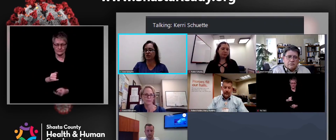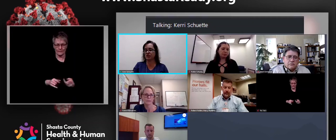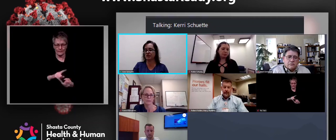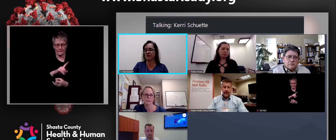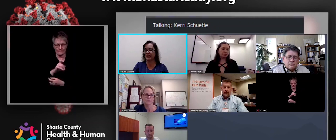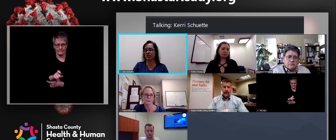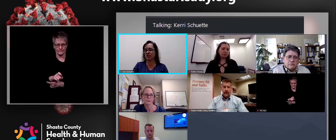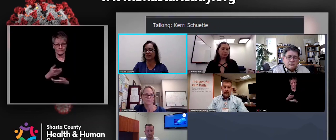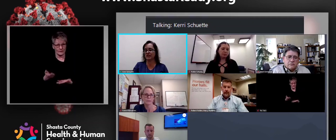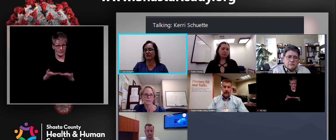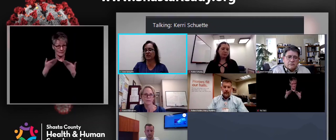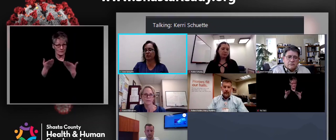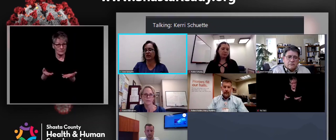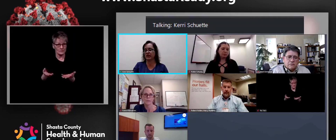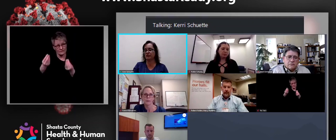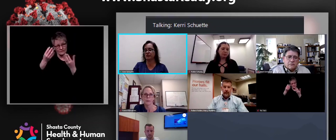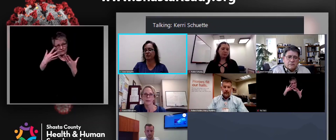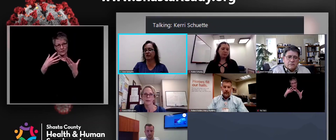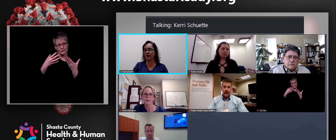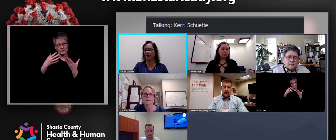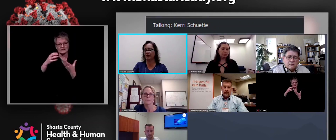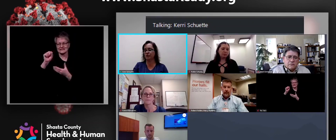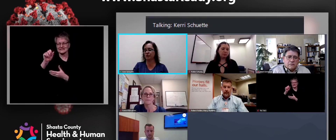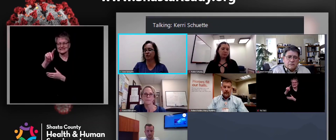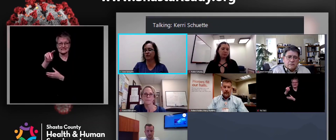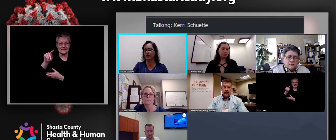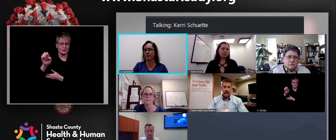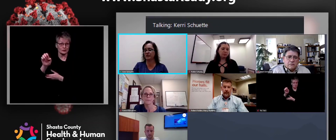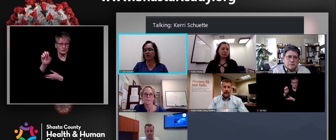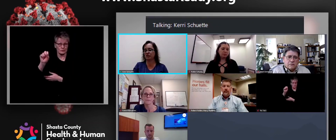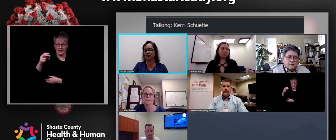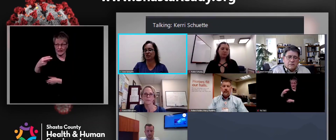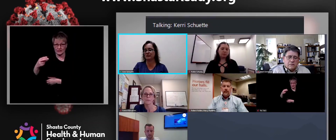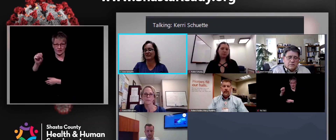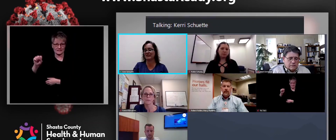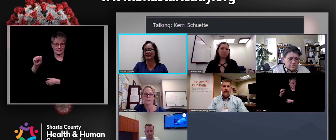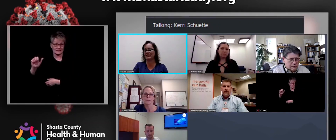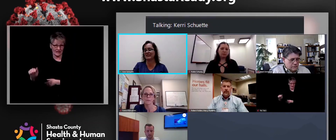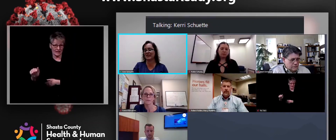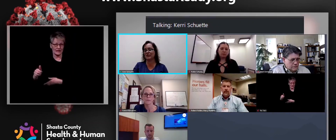or statutes HHSA is upgrading under to allow them the control of people's oxygen, businesses